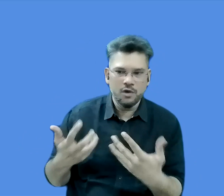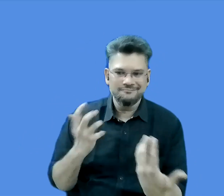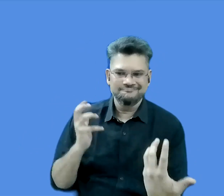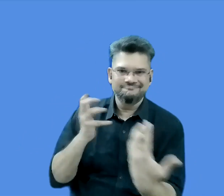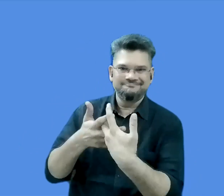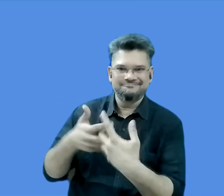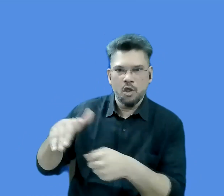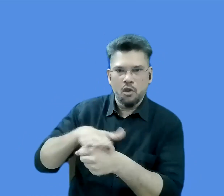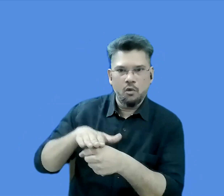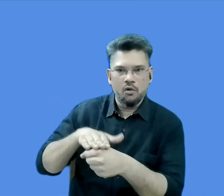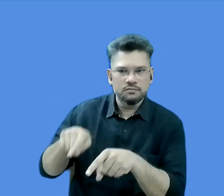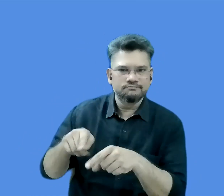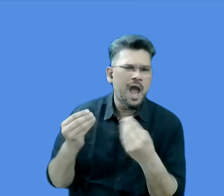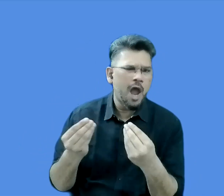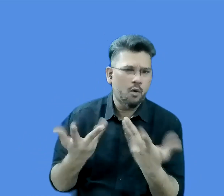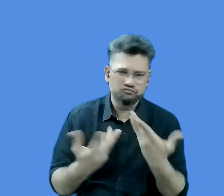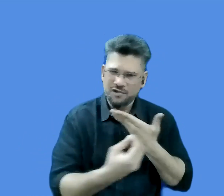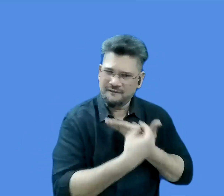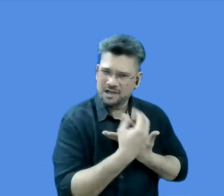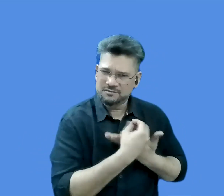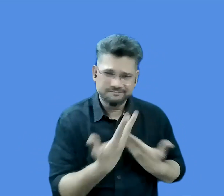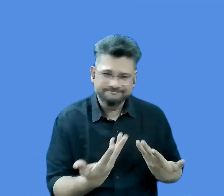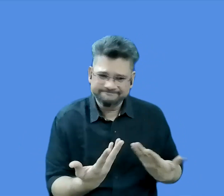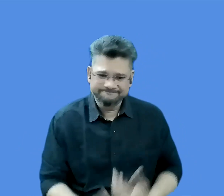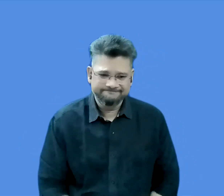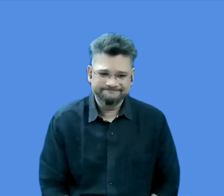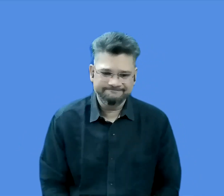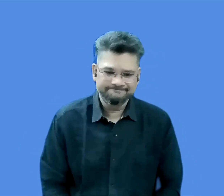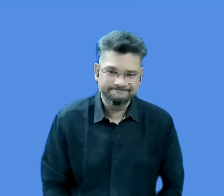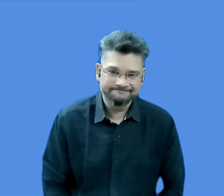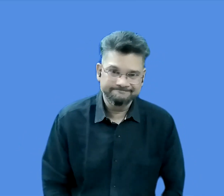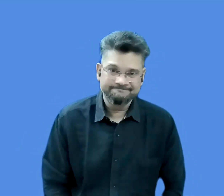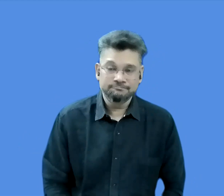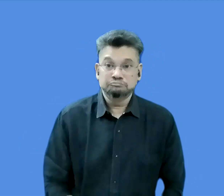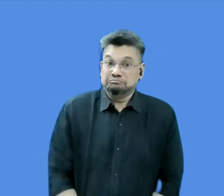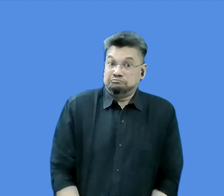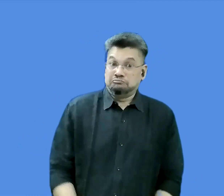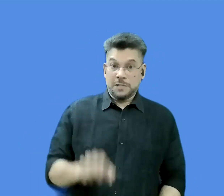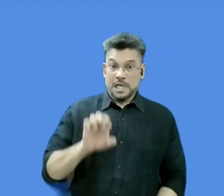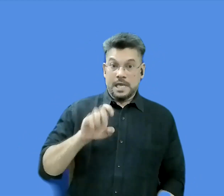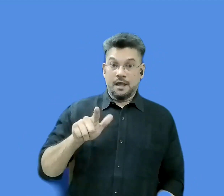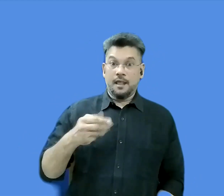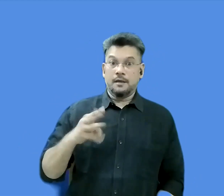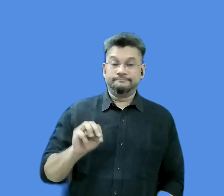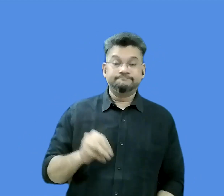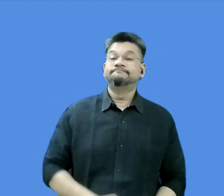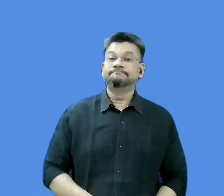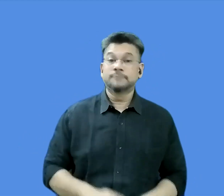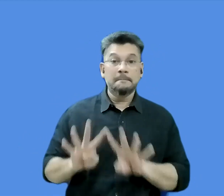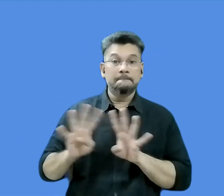regarding systemization, how do we adopt the global best practice for local context.